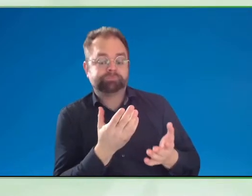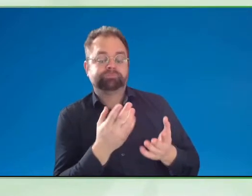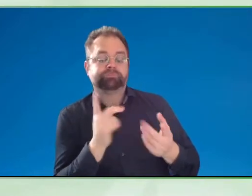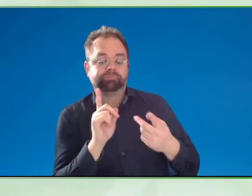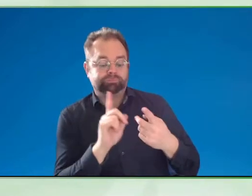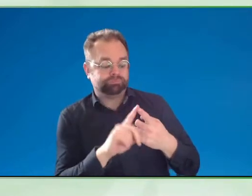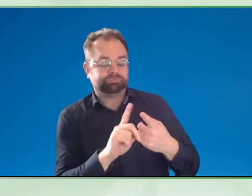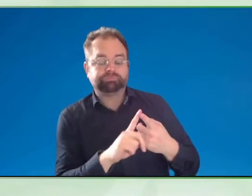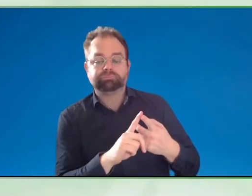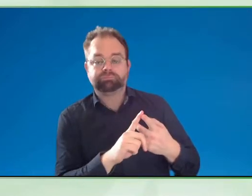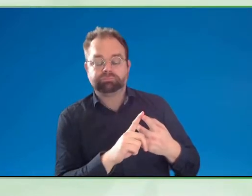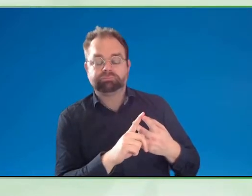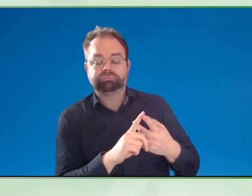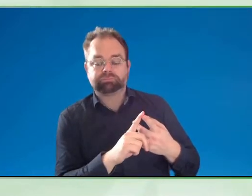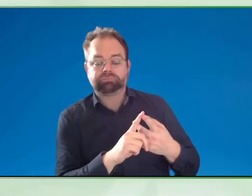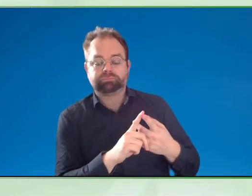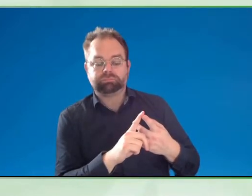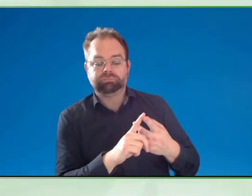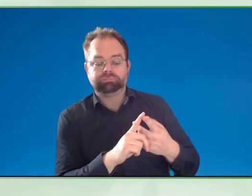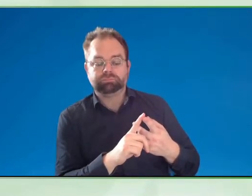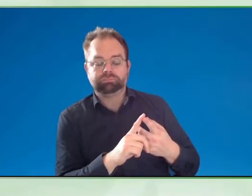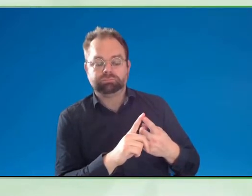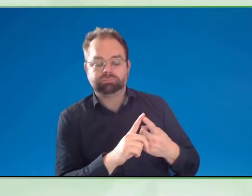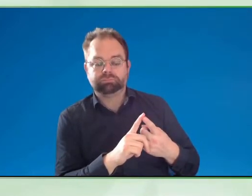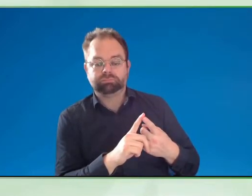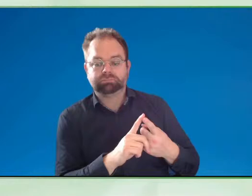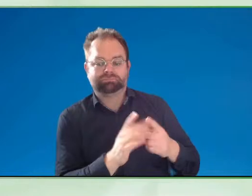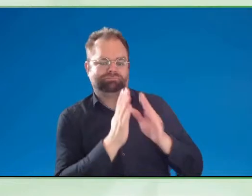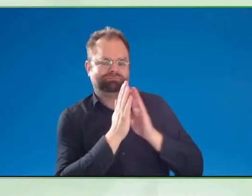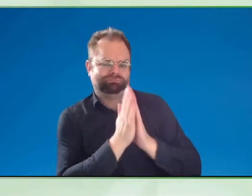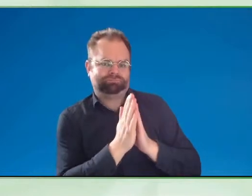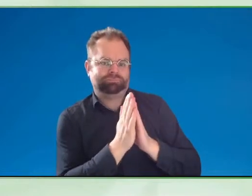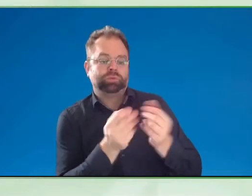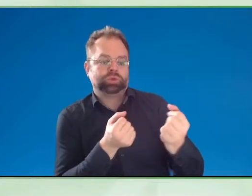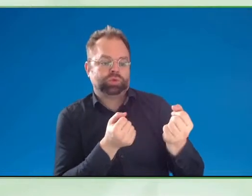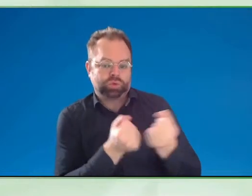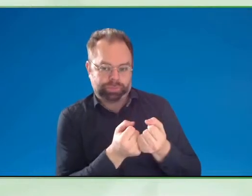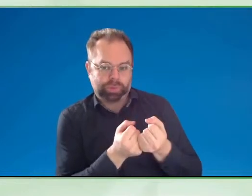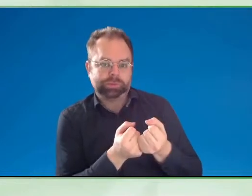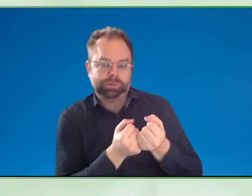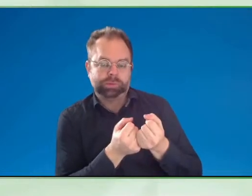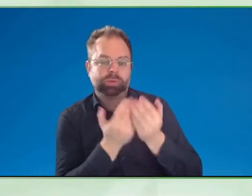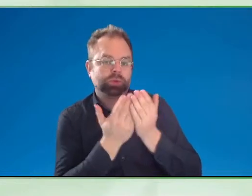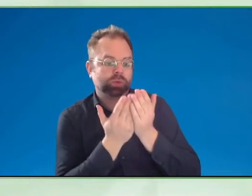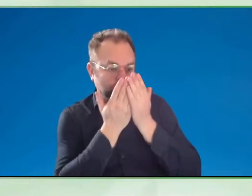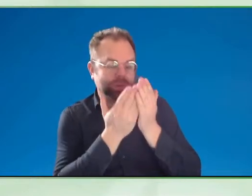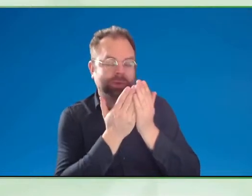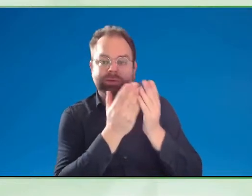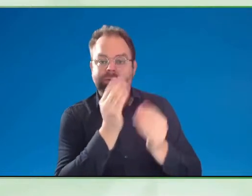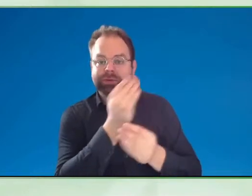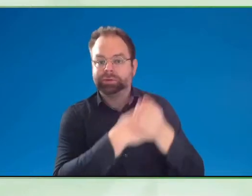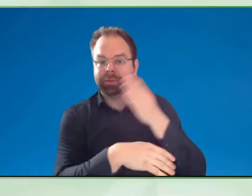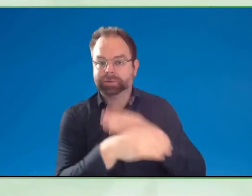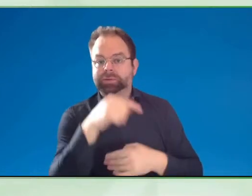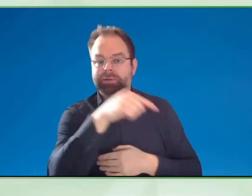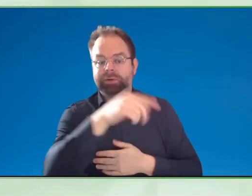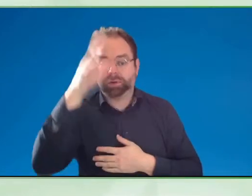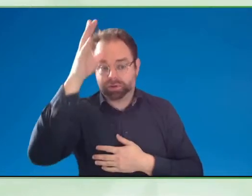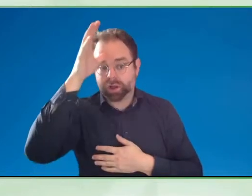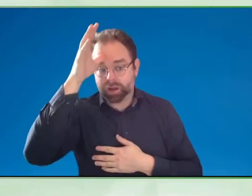by the NGOs or the foundations here and just experience these events and go back to the